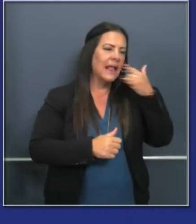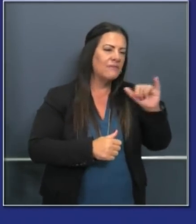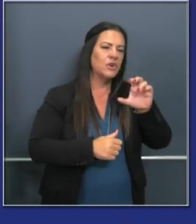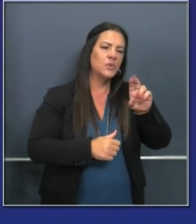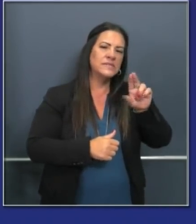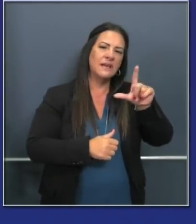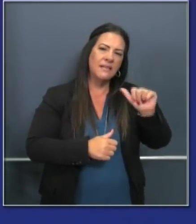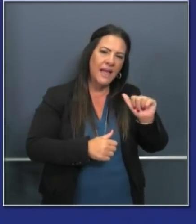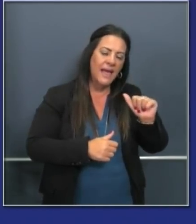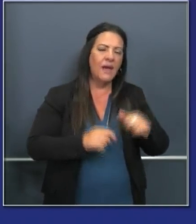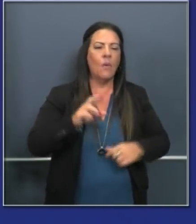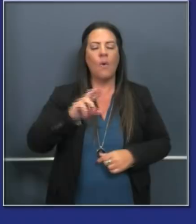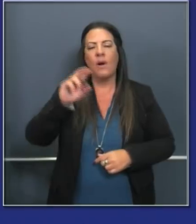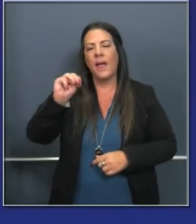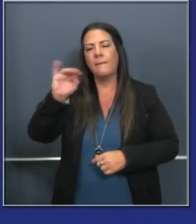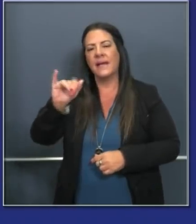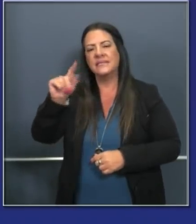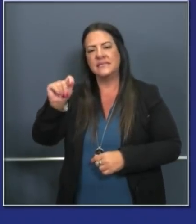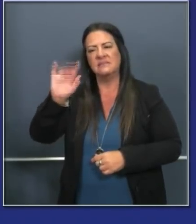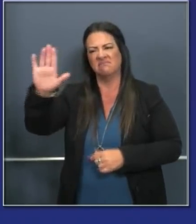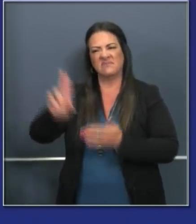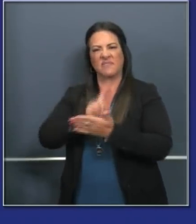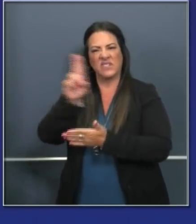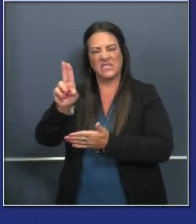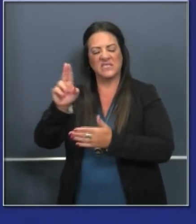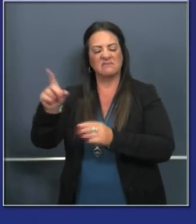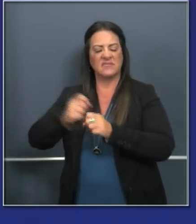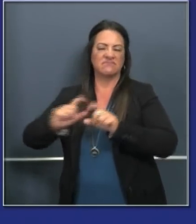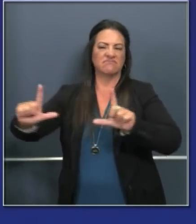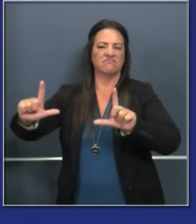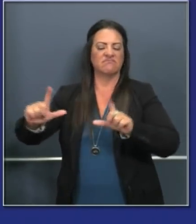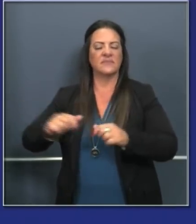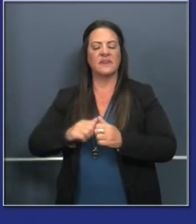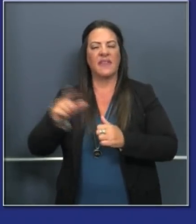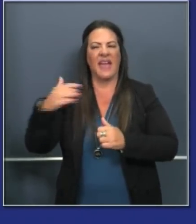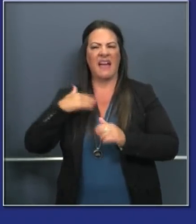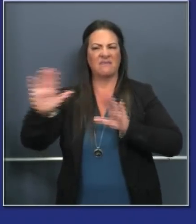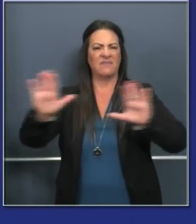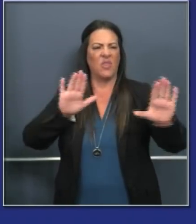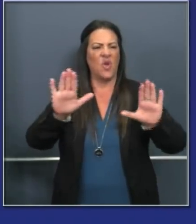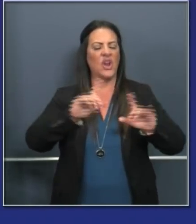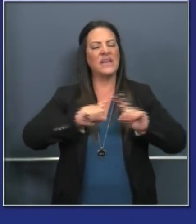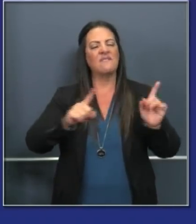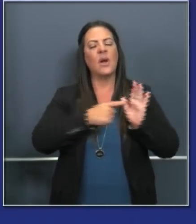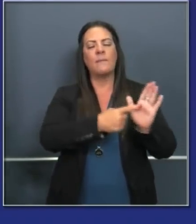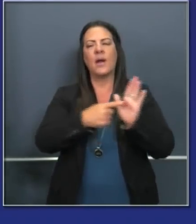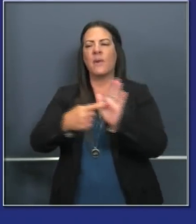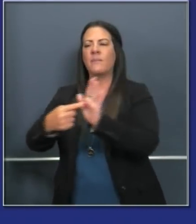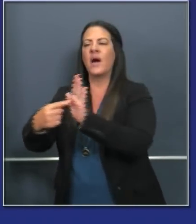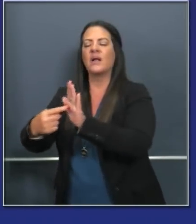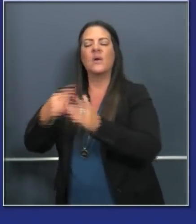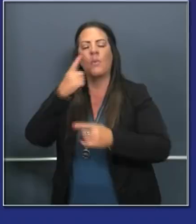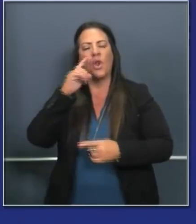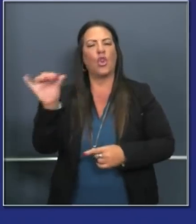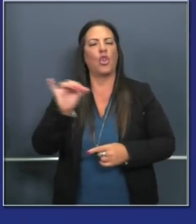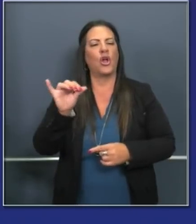WASHINGTON MODELS MAY BE THOSE USING JOHN HOPKINS MODELS, CALIFORNIA USING THE U C L A